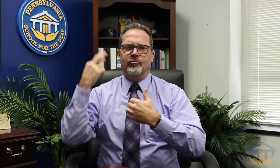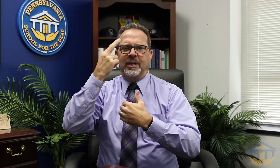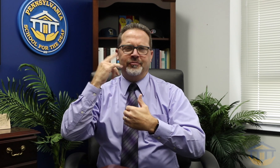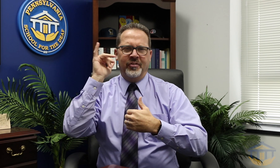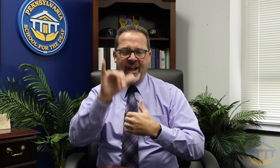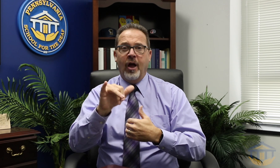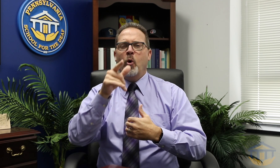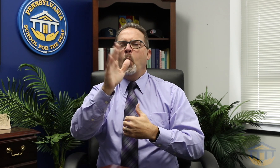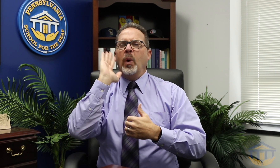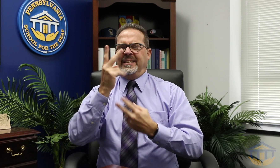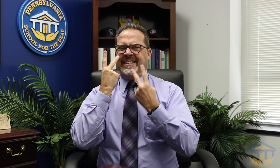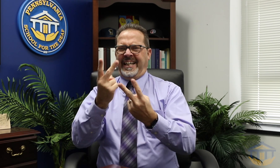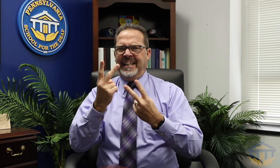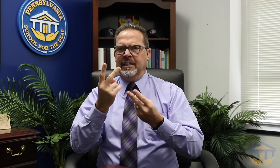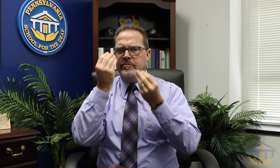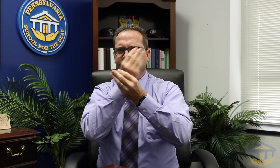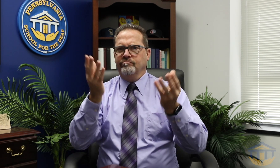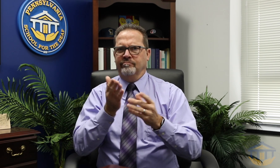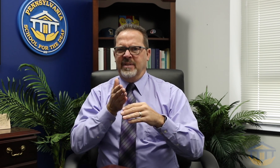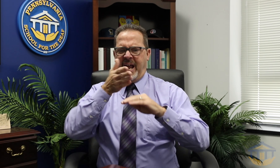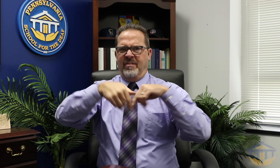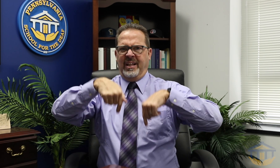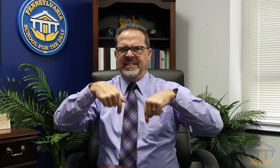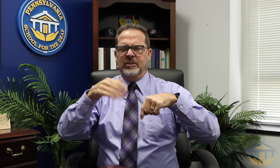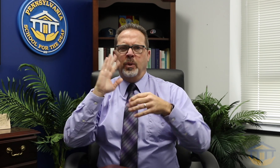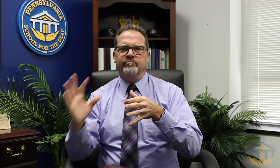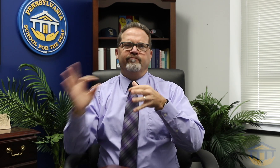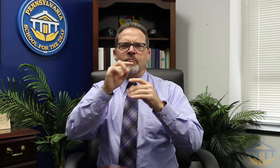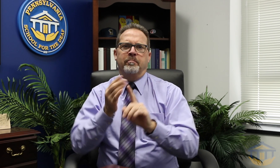March or April you may notice you have not seen one. There is a good reason for that.